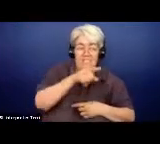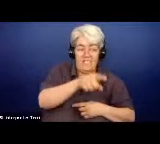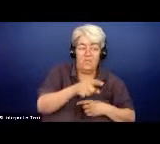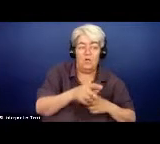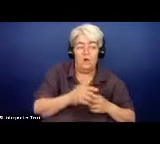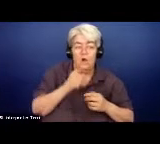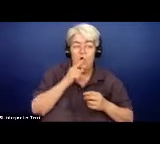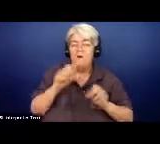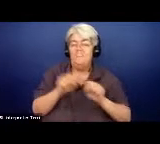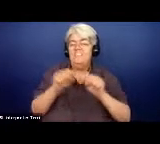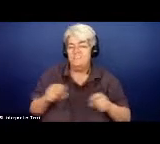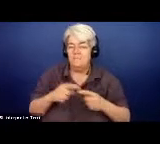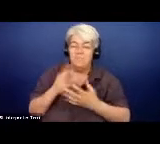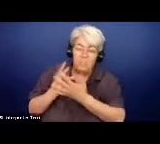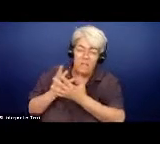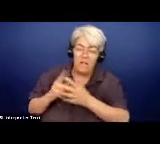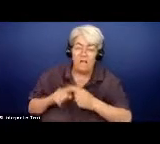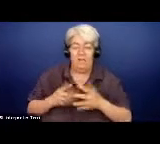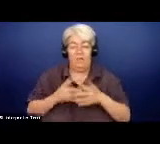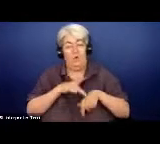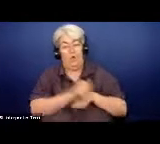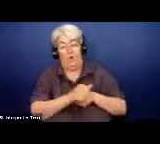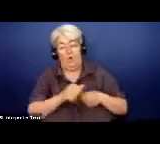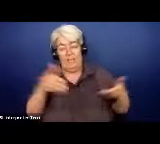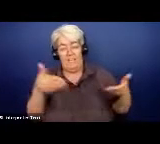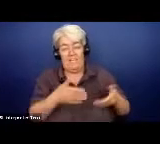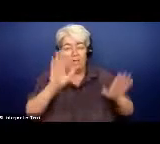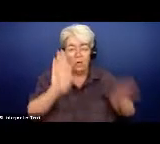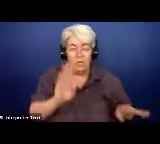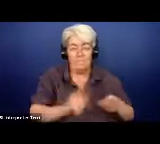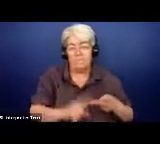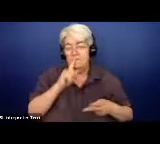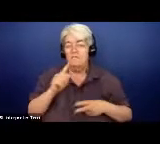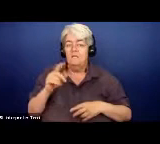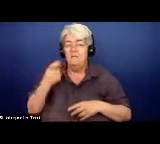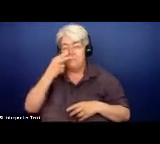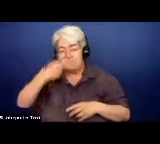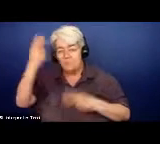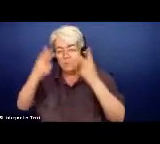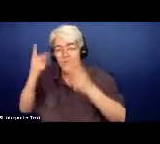system in mental health and substance abuse and arrest. All of those types of things.